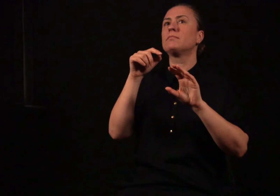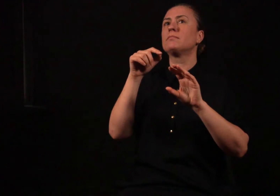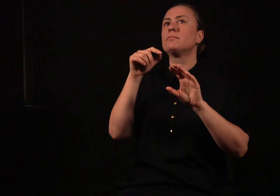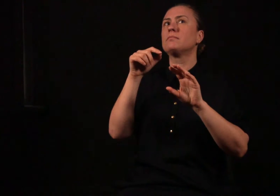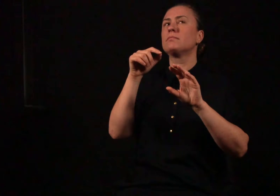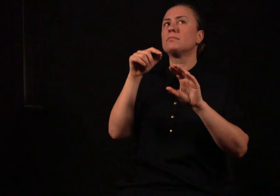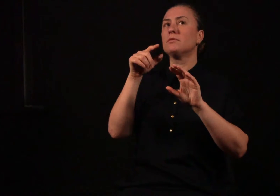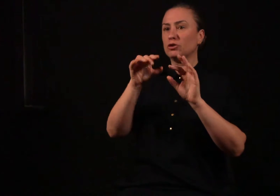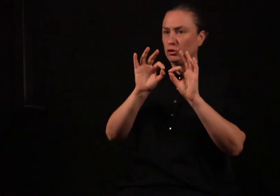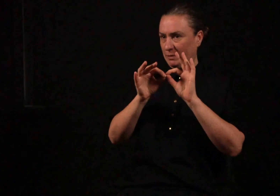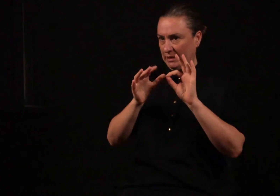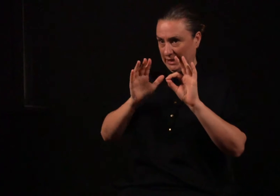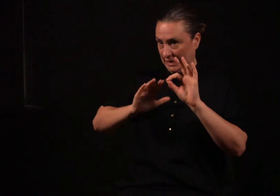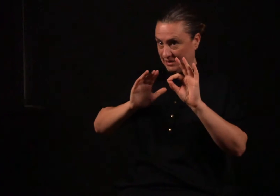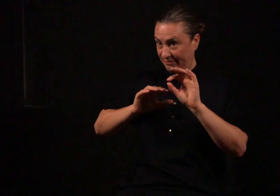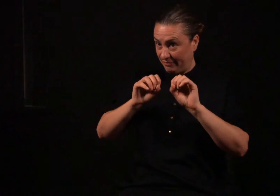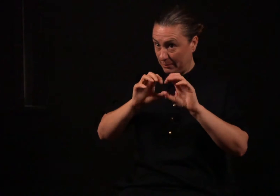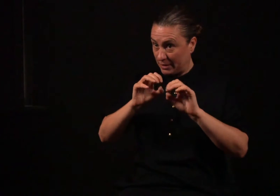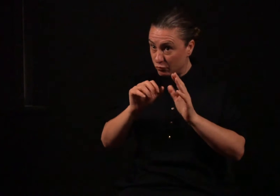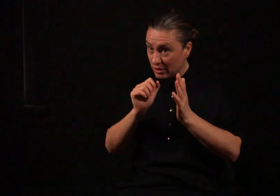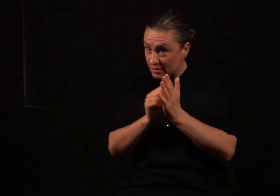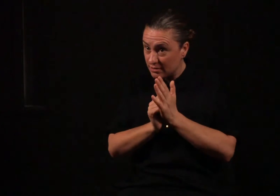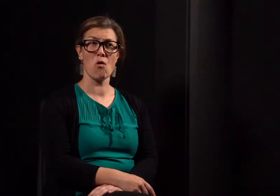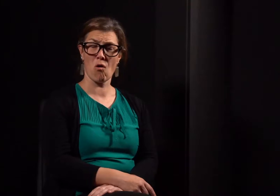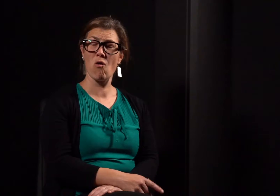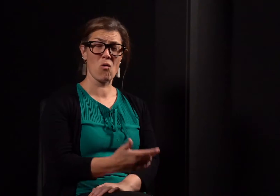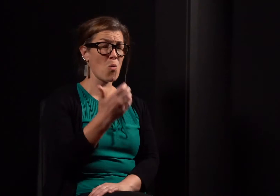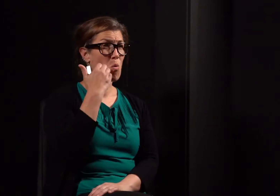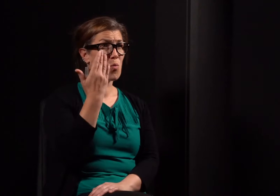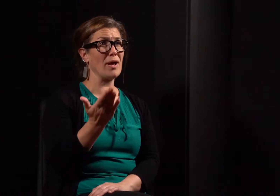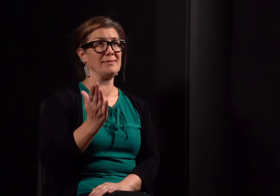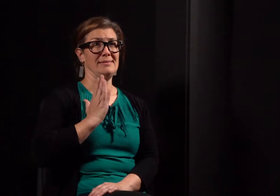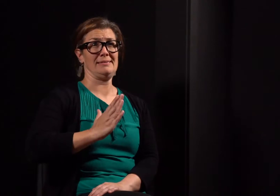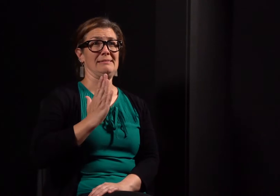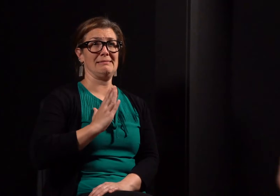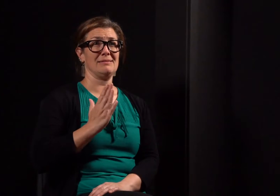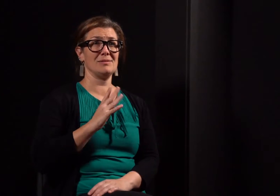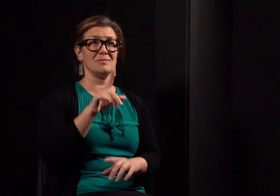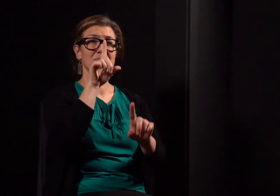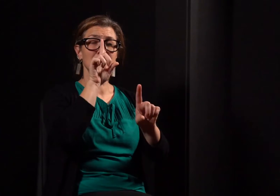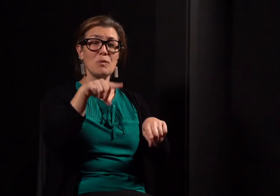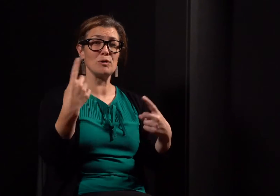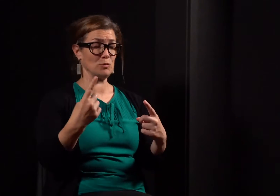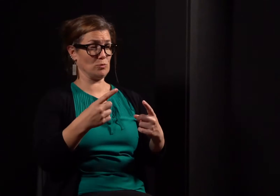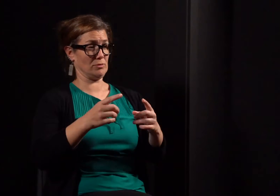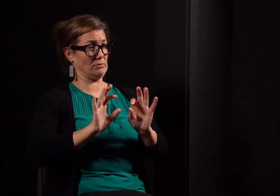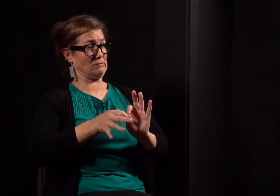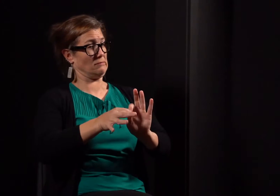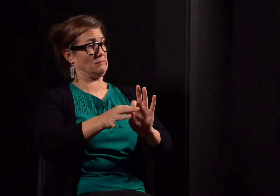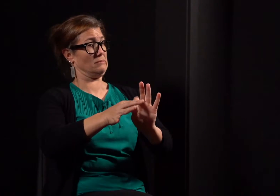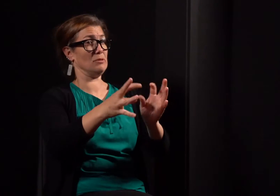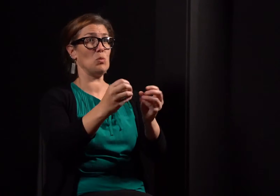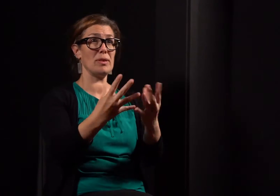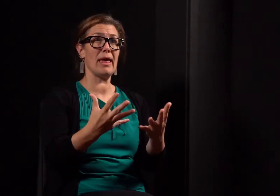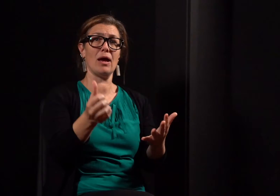Talking about feedback, do interpreters need feedback? Always, interpreters always need feedback.